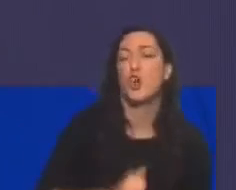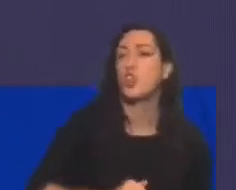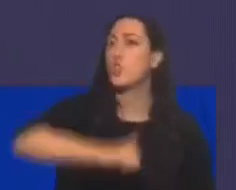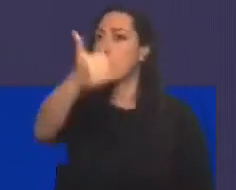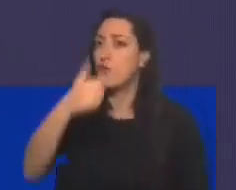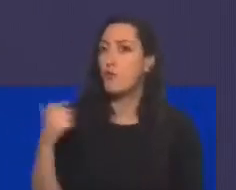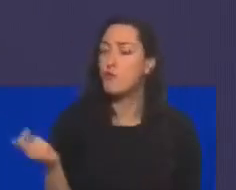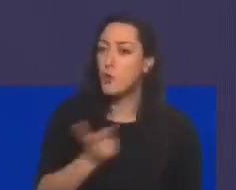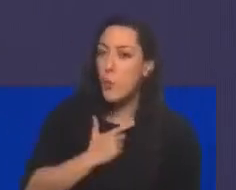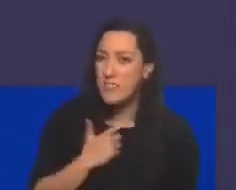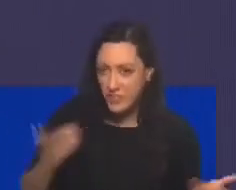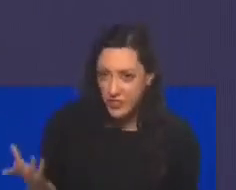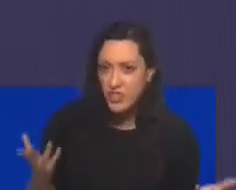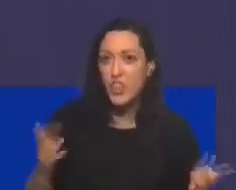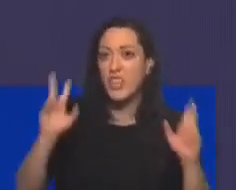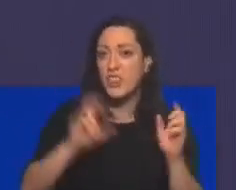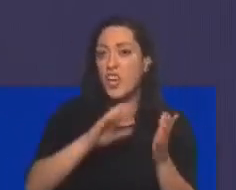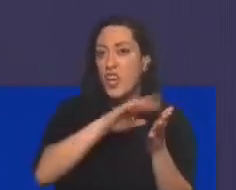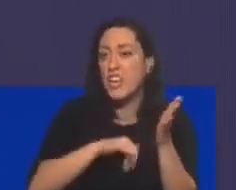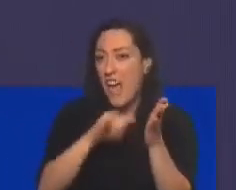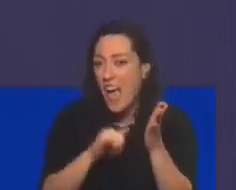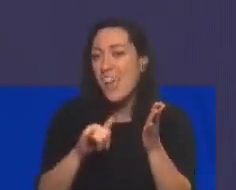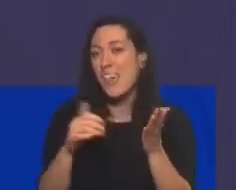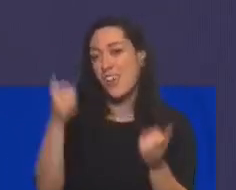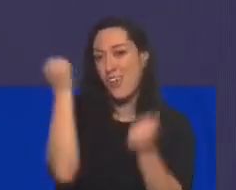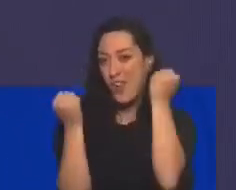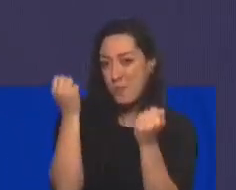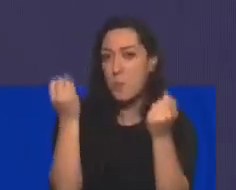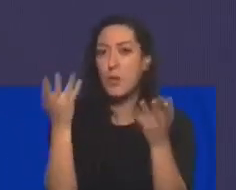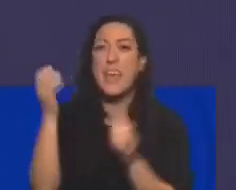also had in terms of economic theory. Because what did the economists